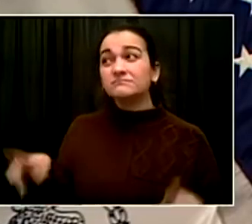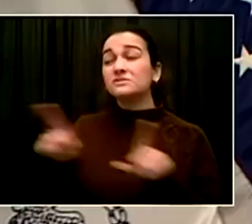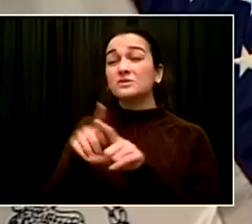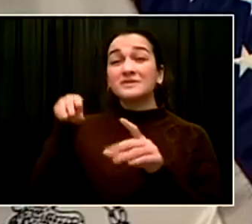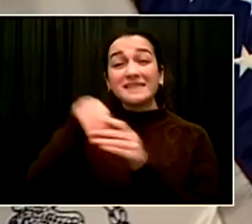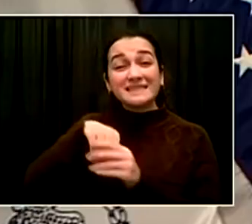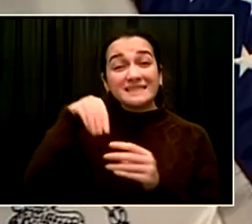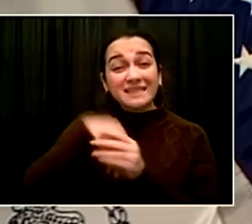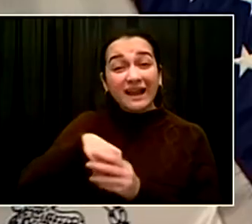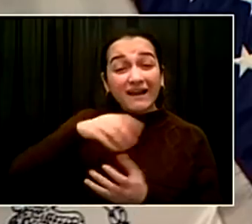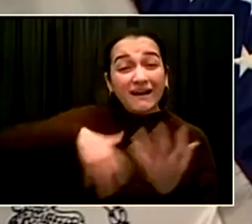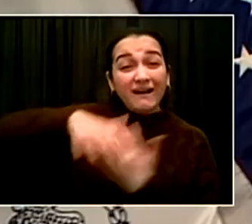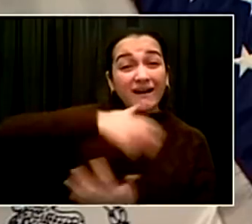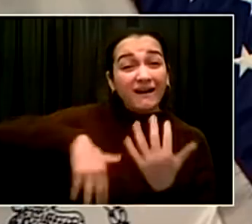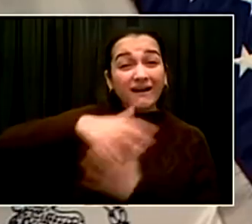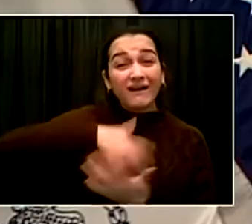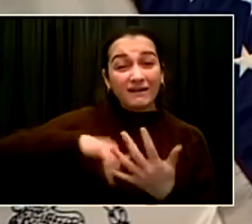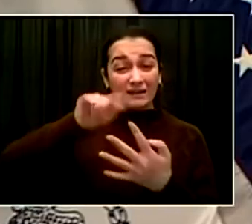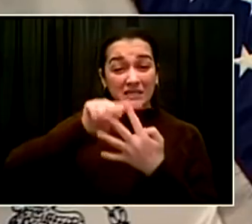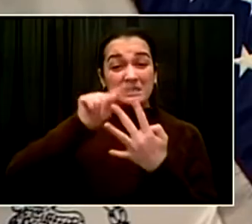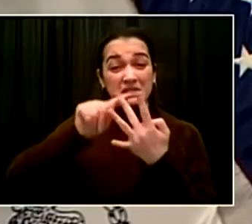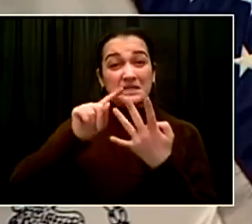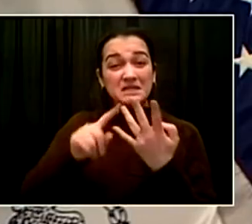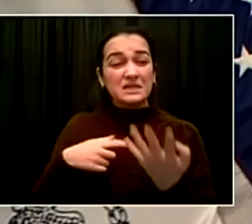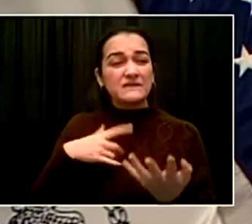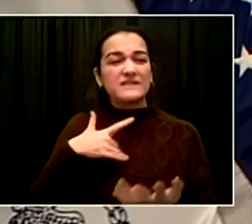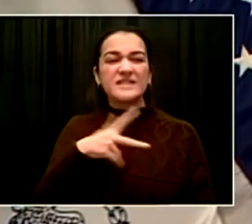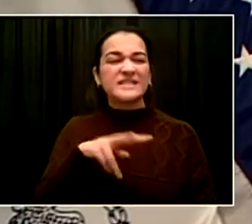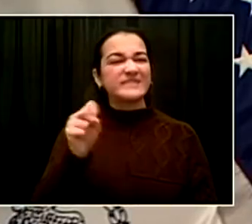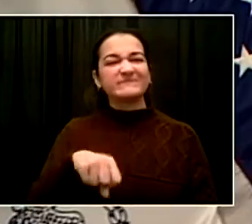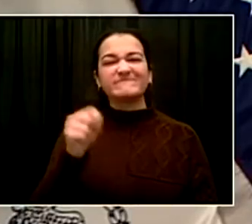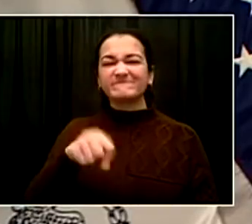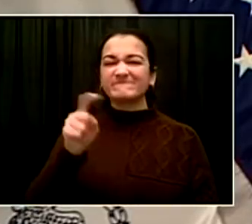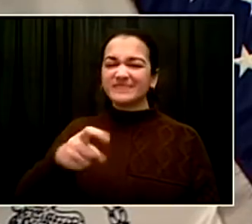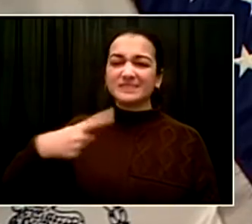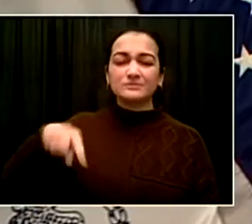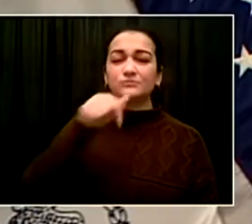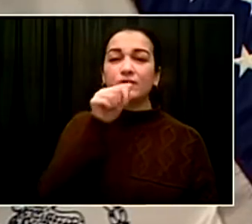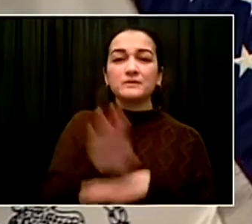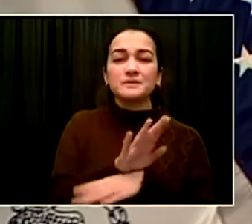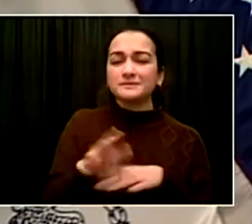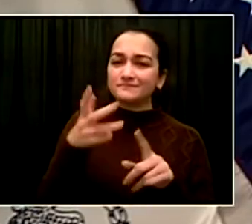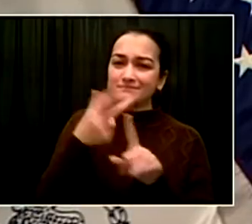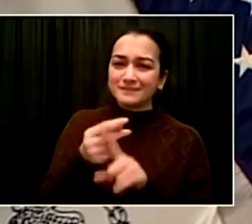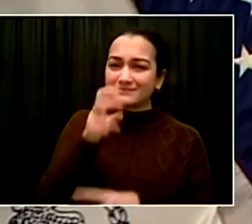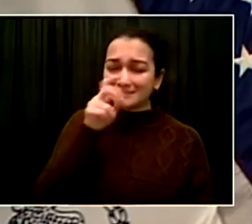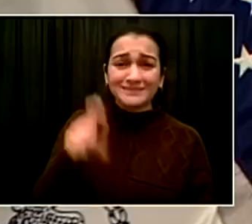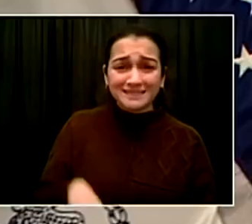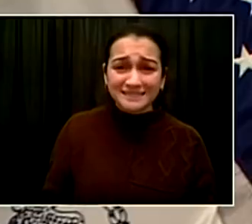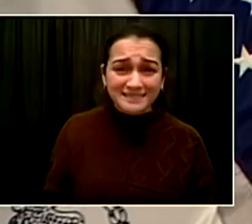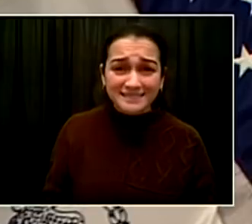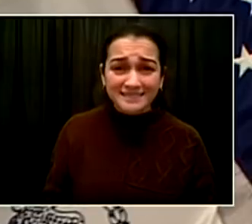GATHERINGS AND A LOT OF REASONS WHY WE PUT THAT IN PLACE WE HAVE NOW SEEN THAT THAT